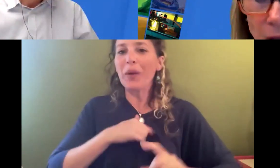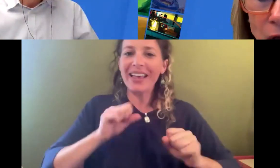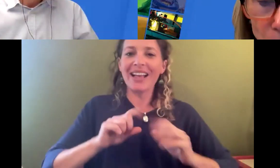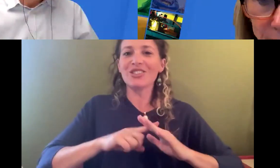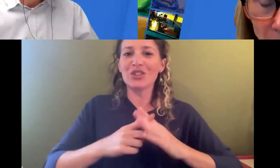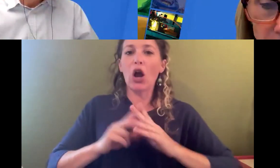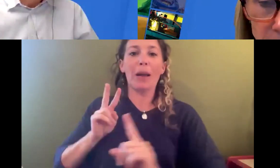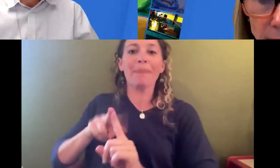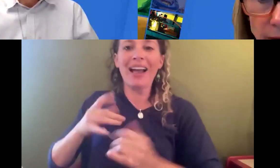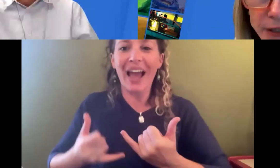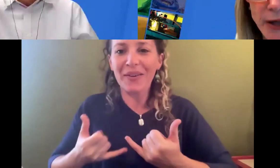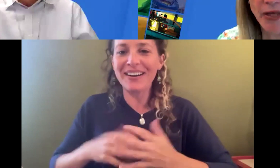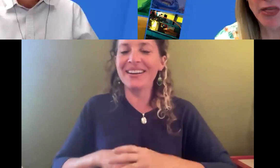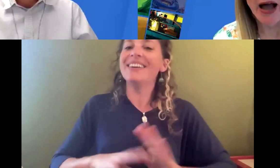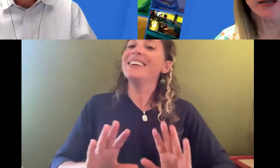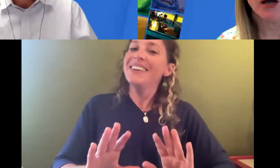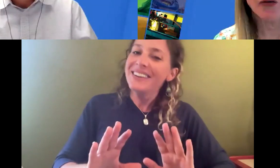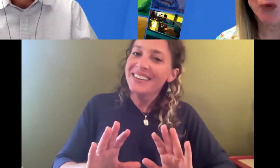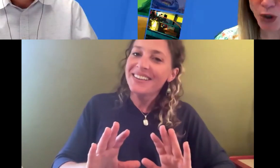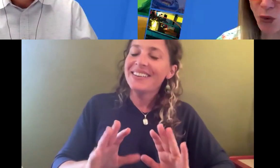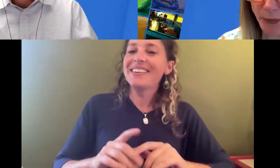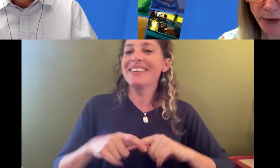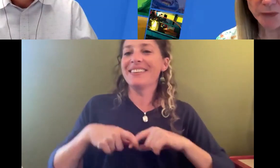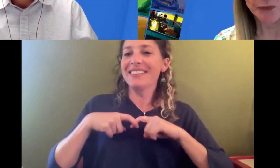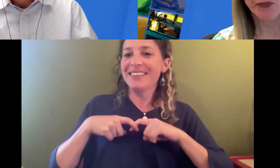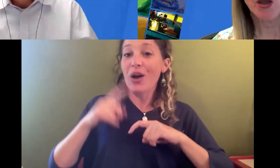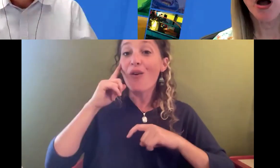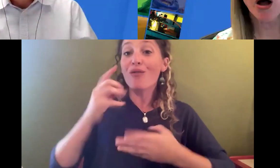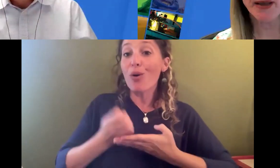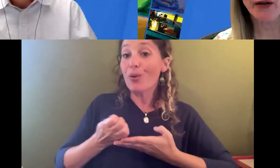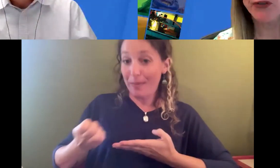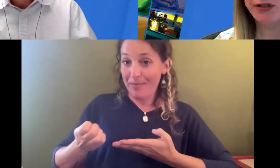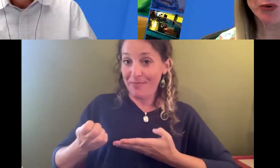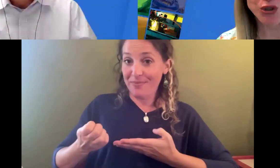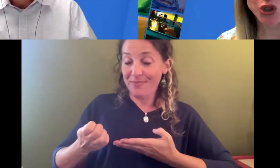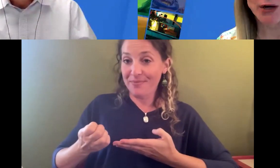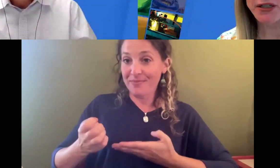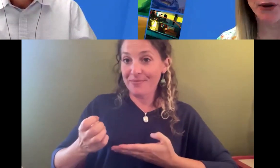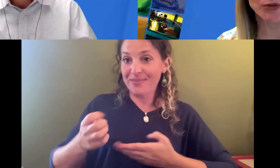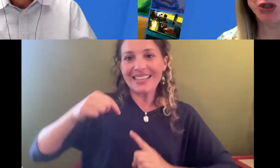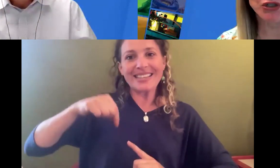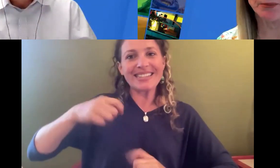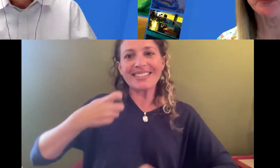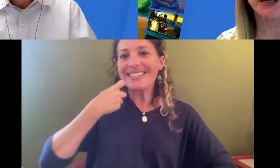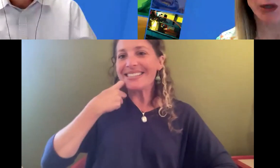The reality is that for equipment, and there was just a big meeting